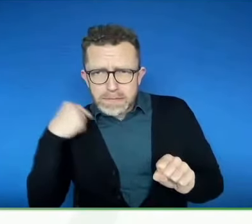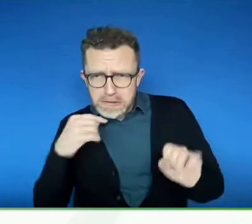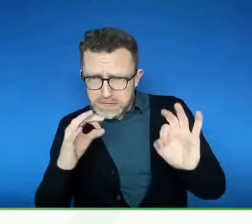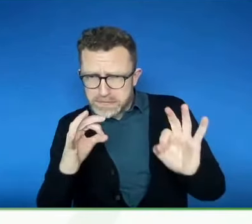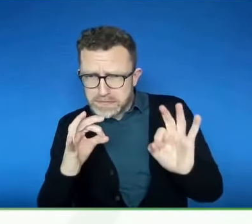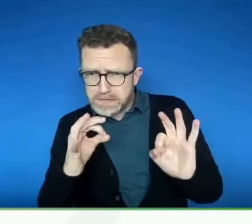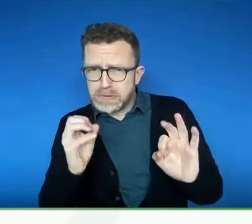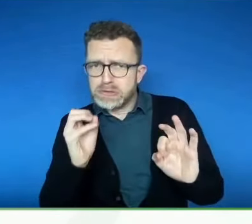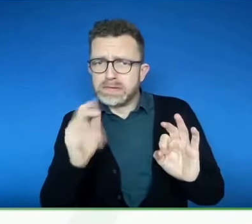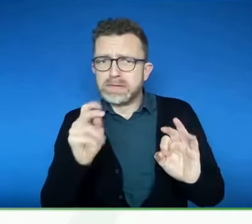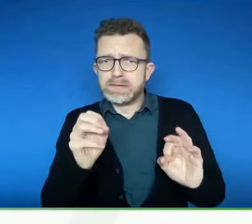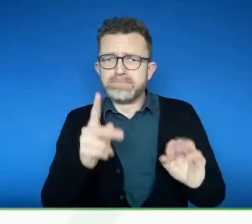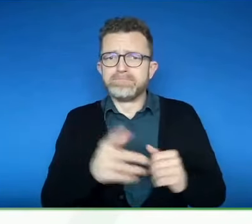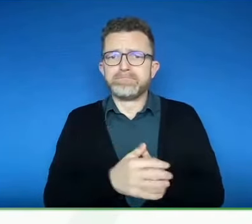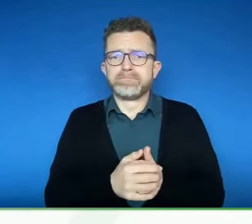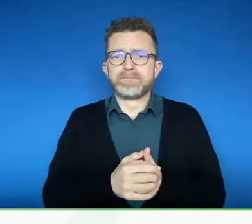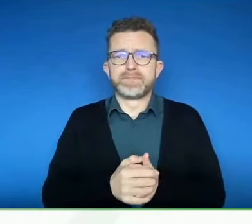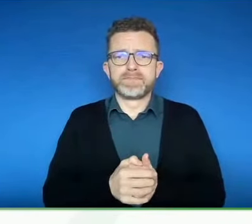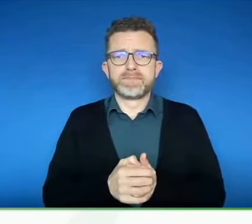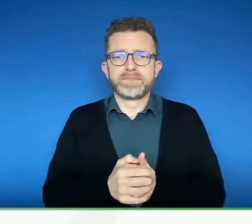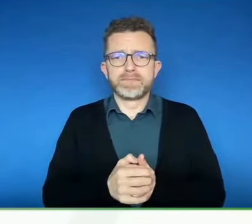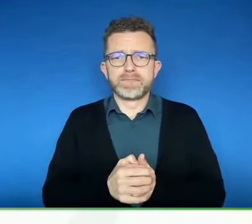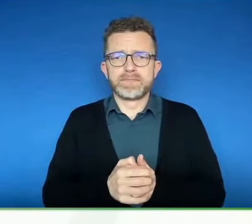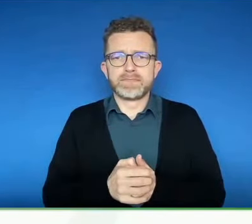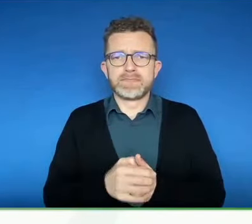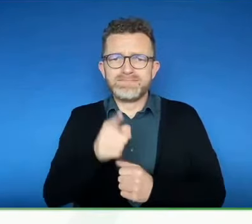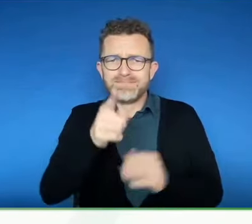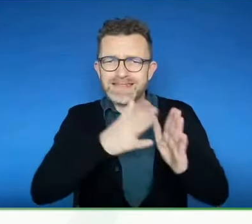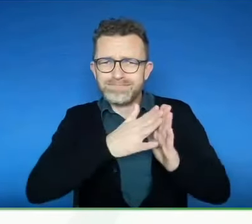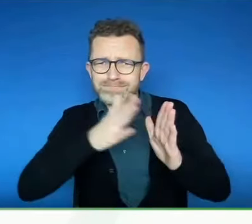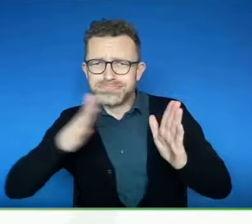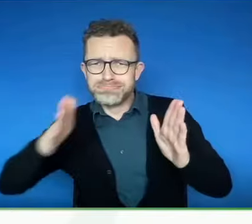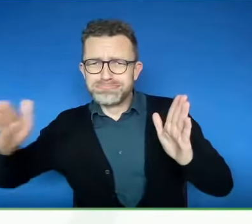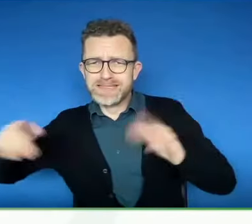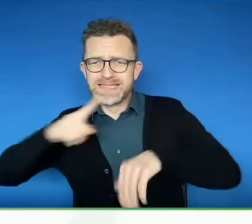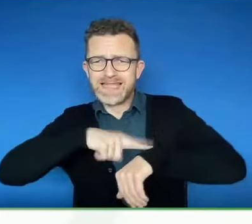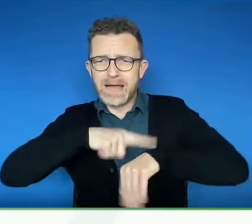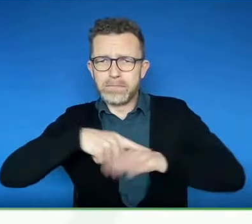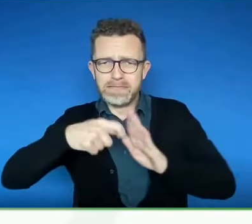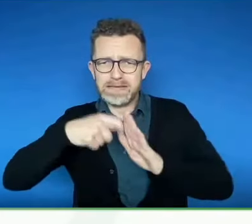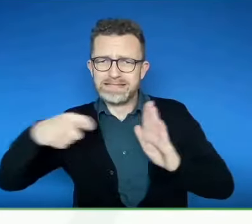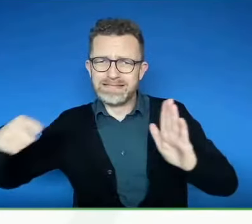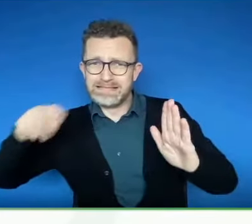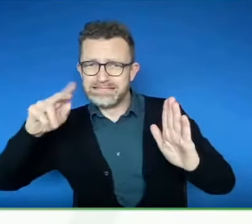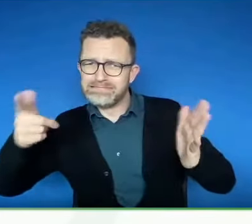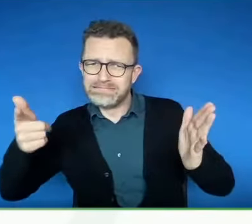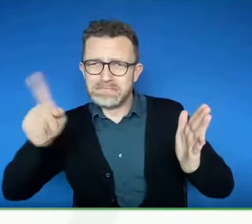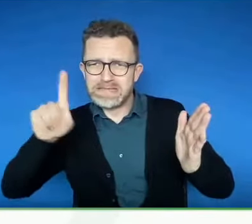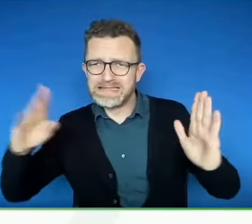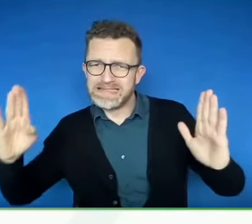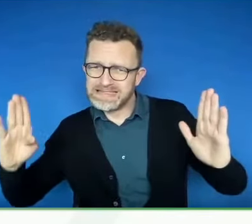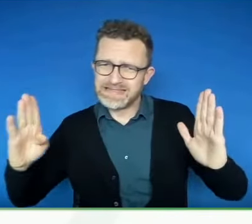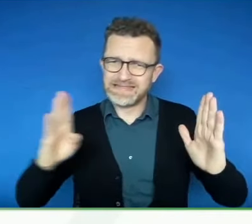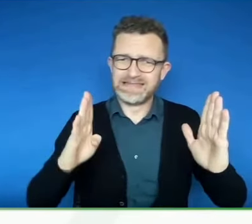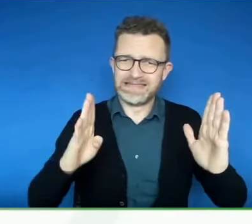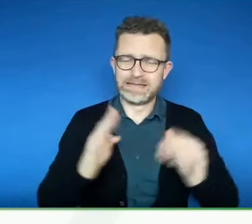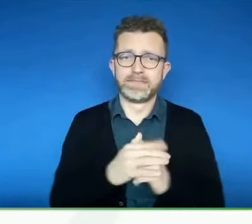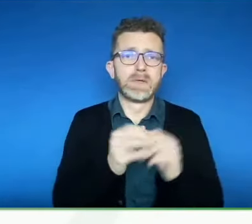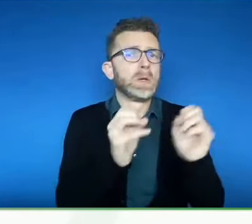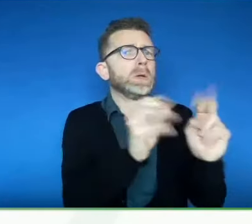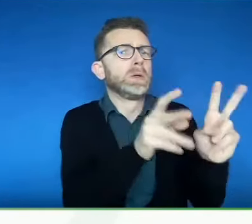Is committed can take your time, 10 minutes or something, thank you